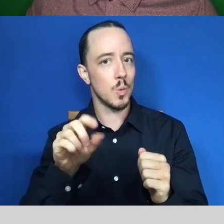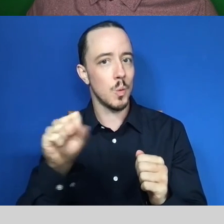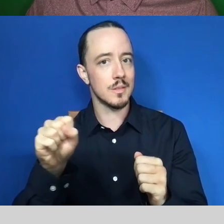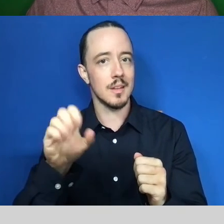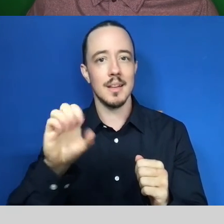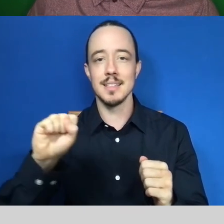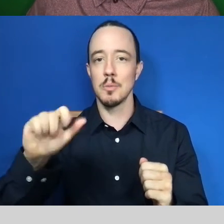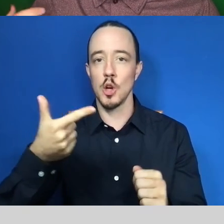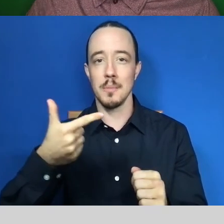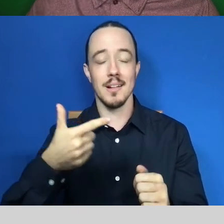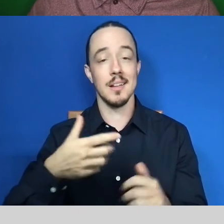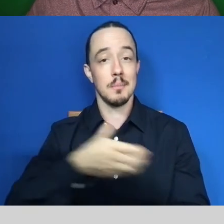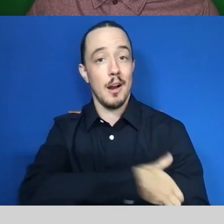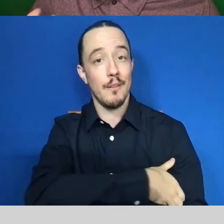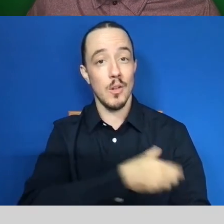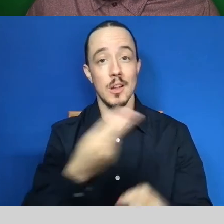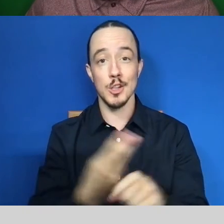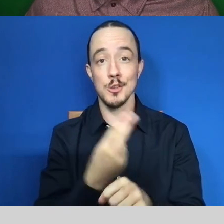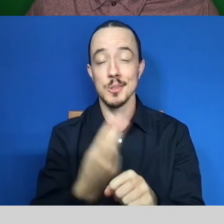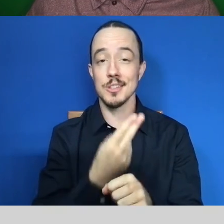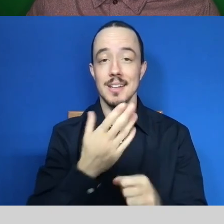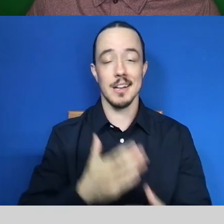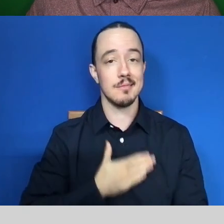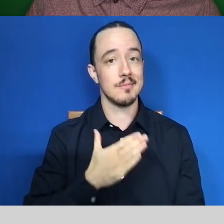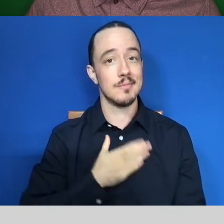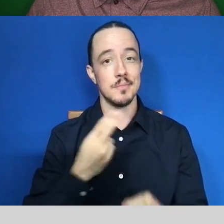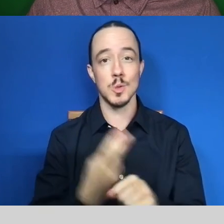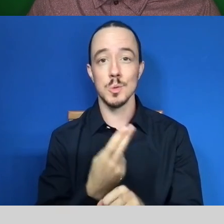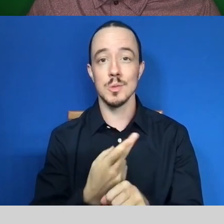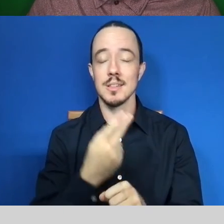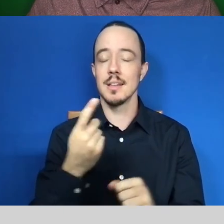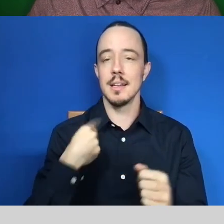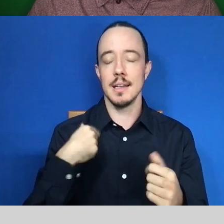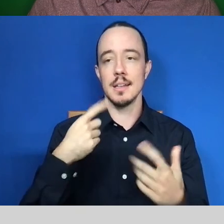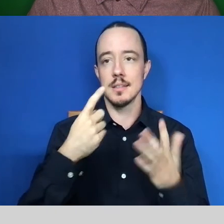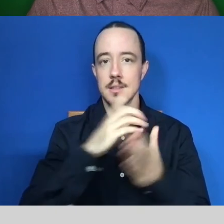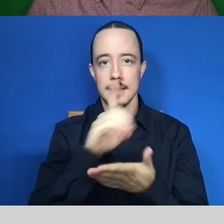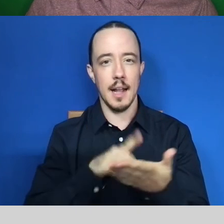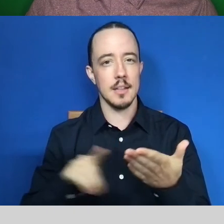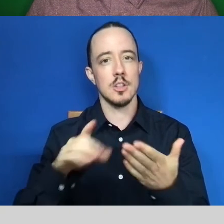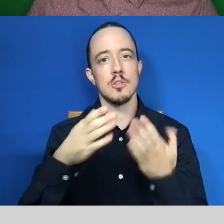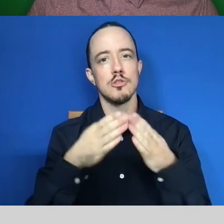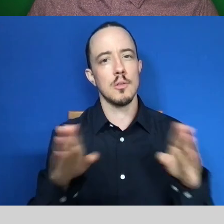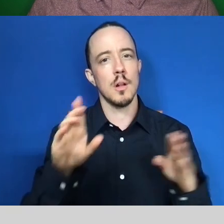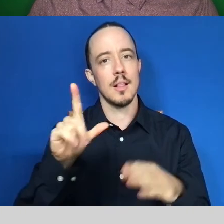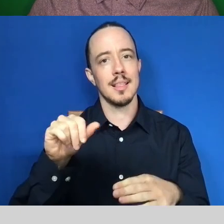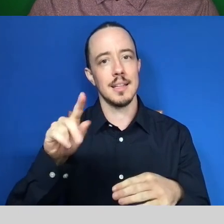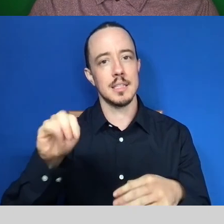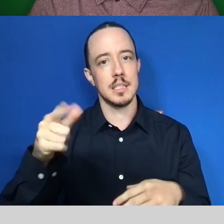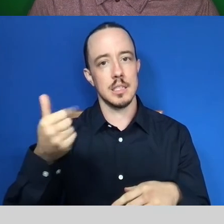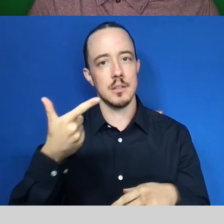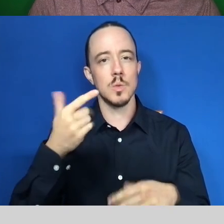Semgrep is powerful and useful and mostly a joy to use. It places a generalized linting and security tool,